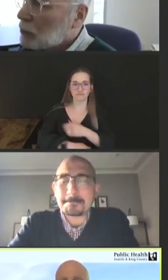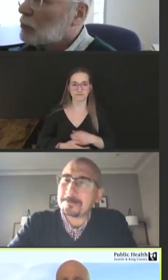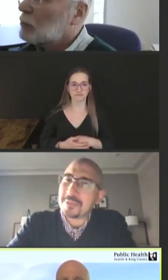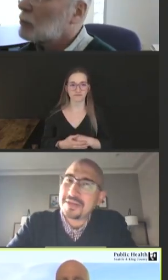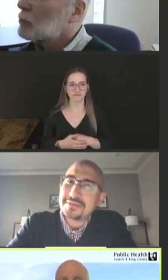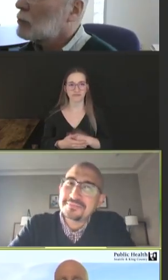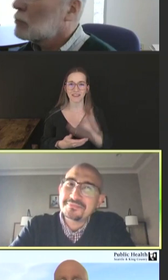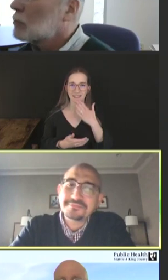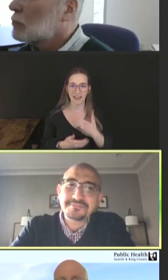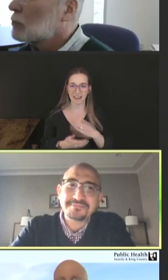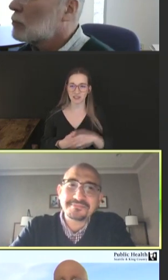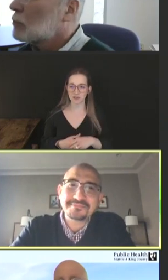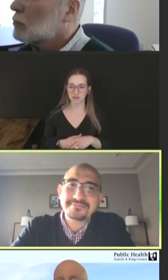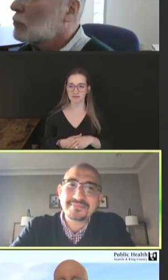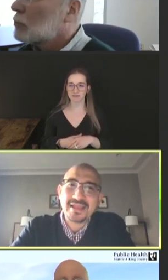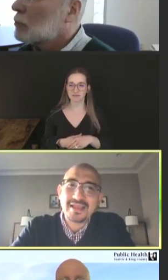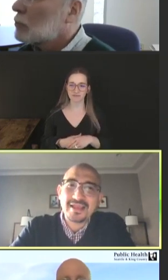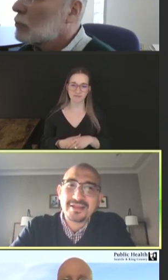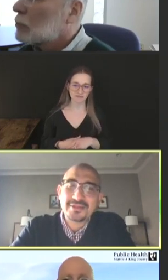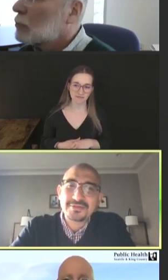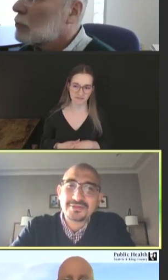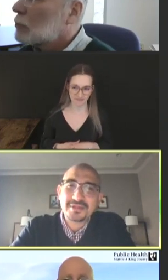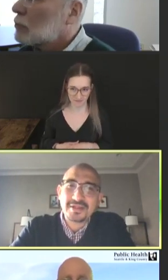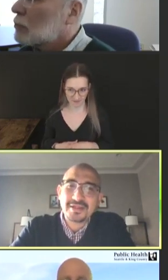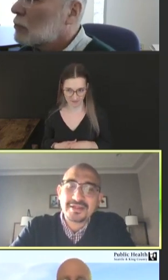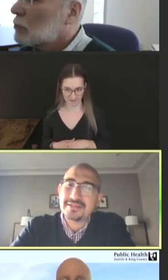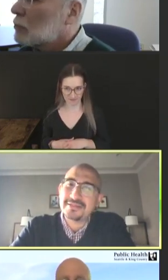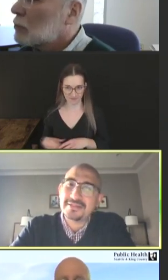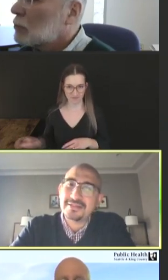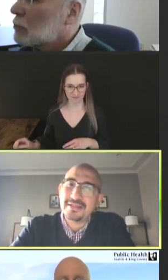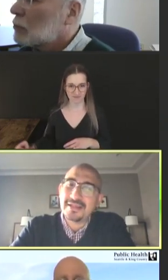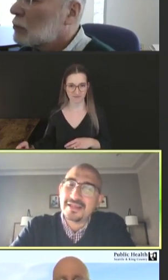Ali Ellebedy: Dan?